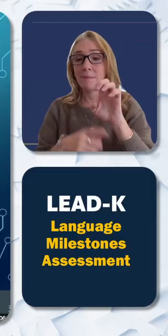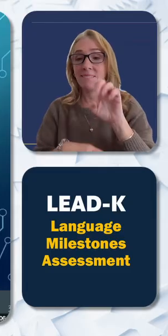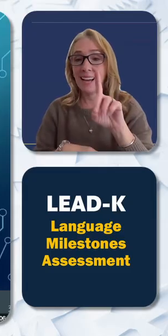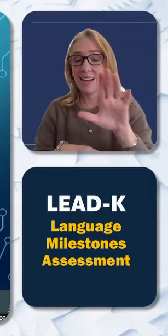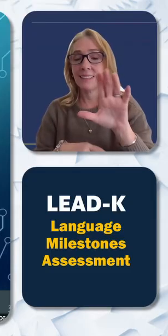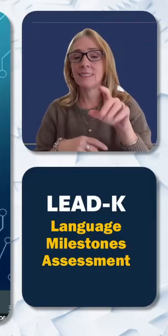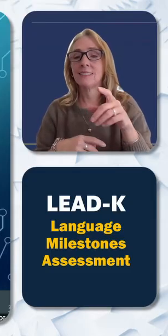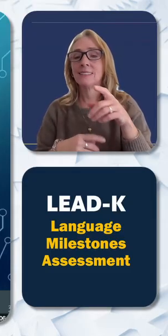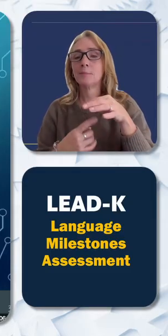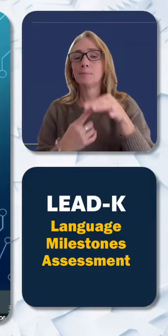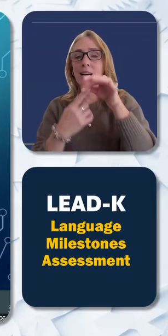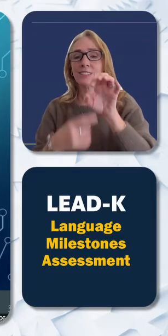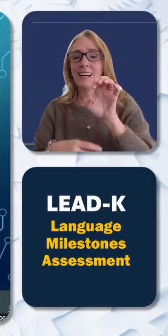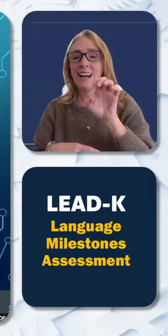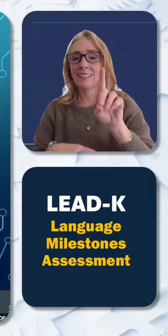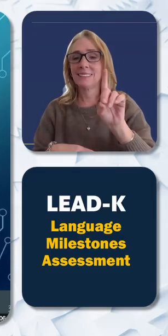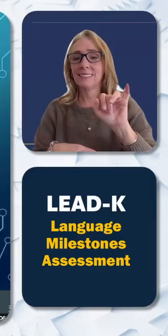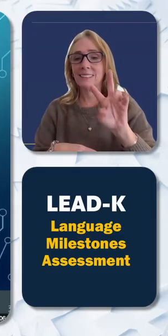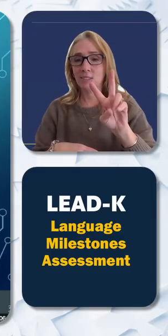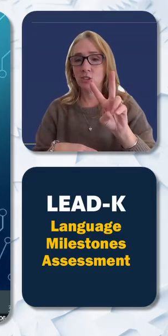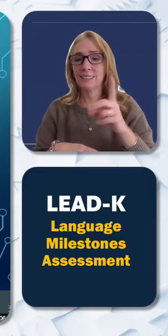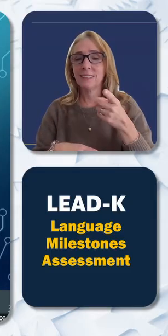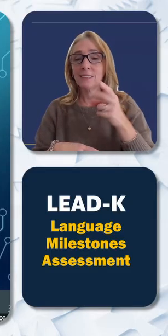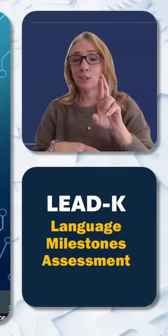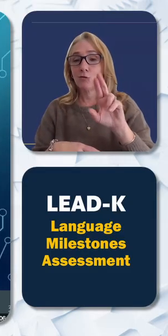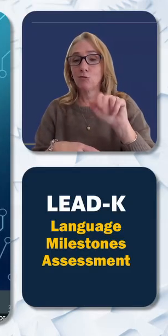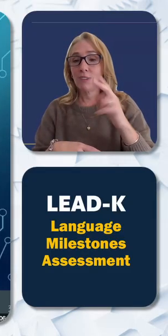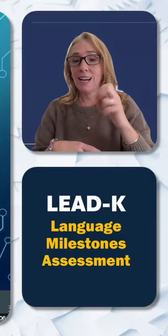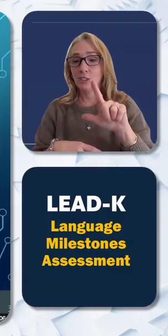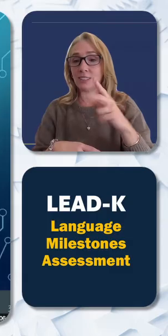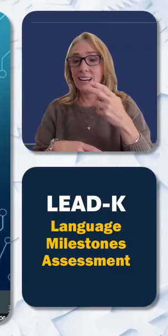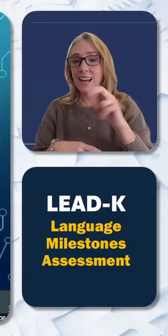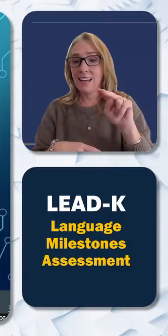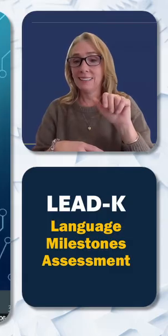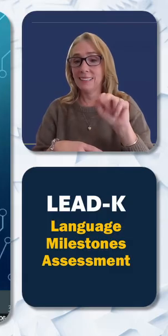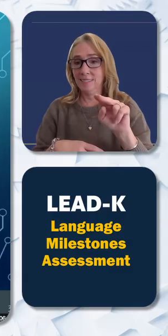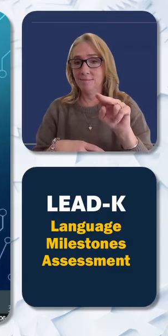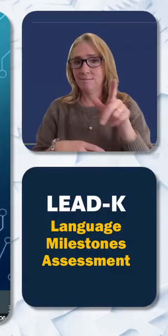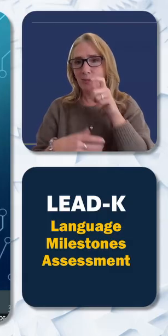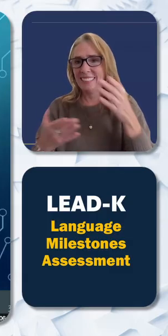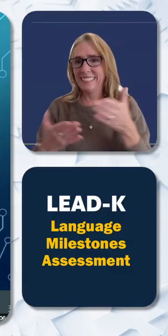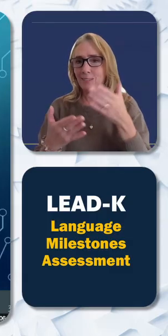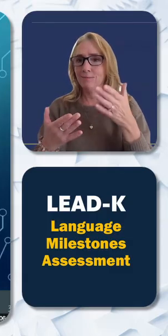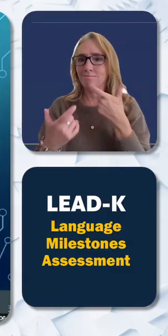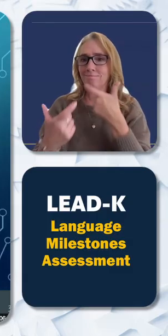from the California Department of Education's Special Education Division. Dr. Rachel Heenan,